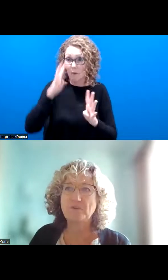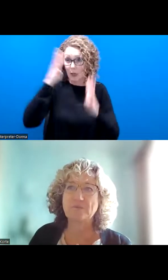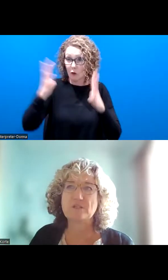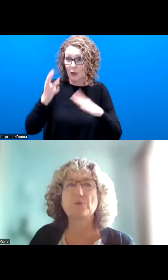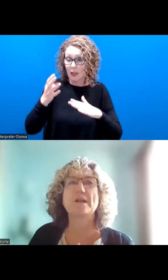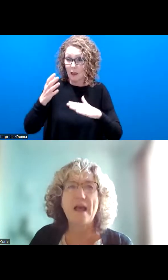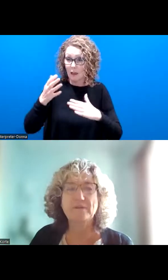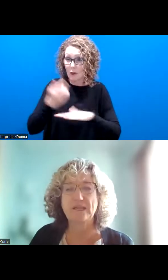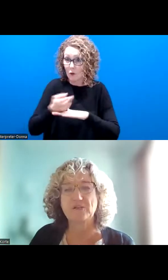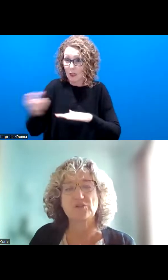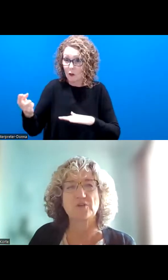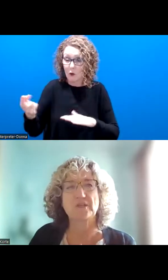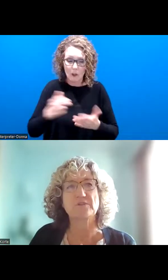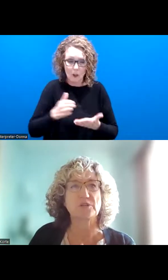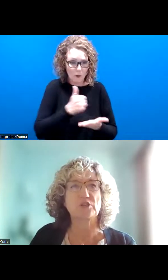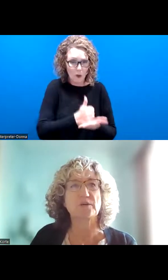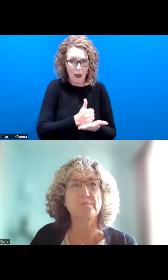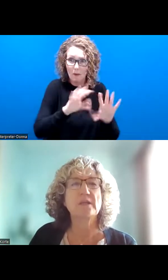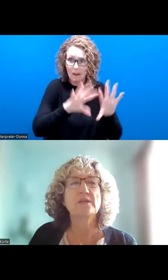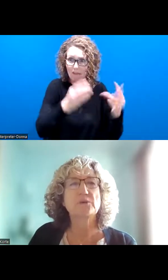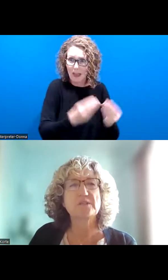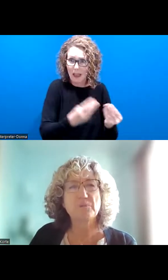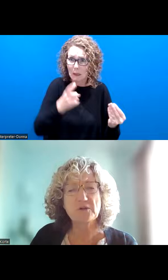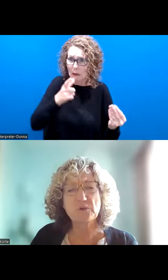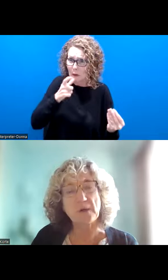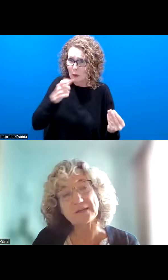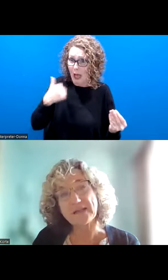in while you're working. If you have some